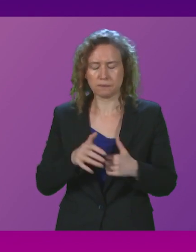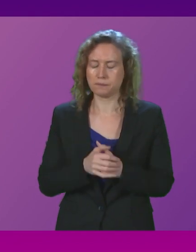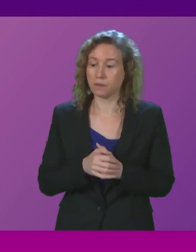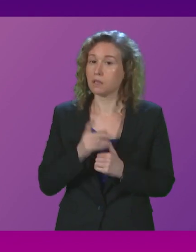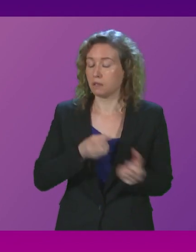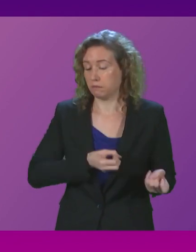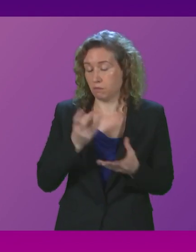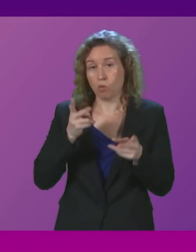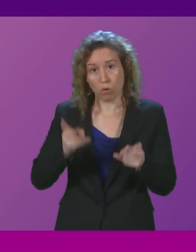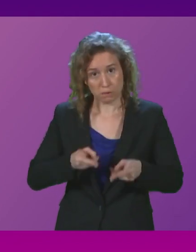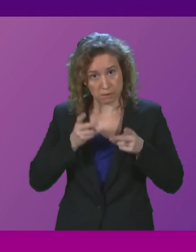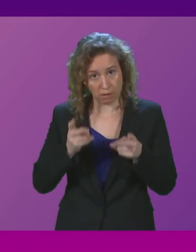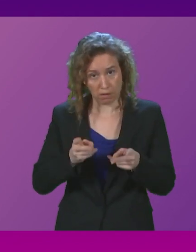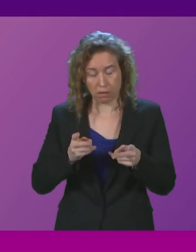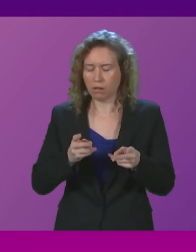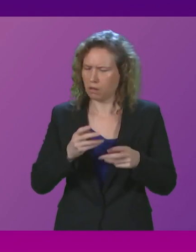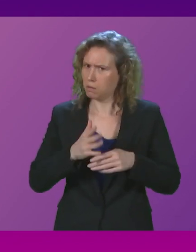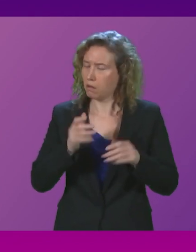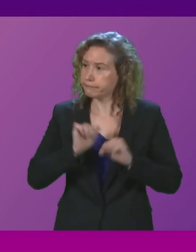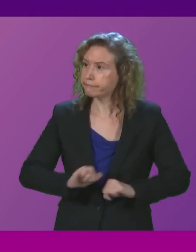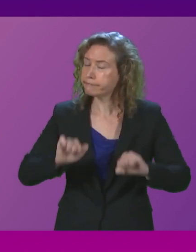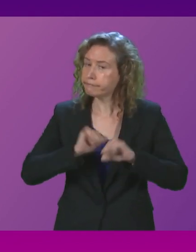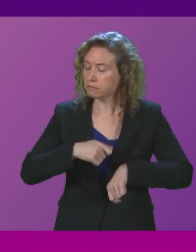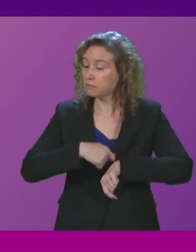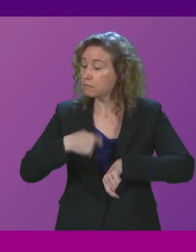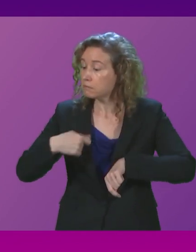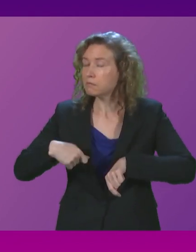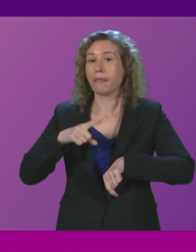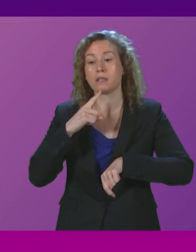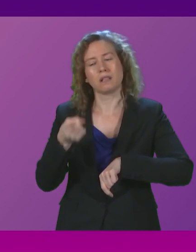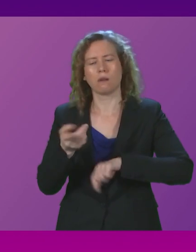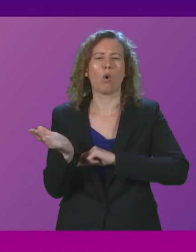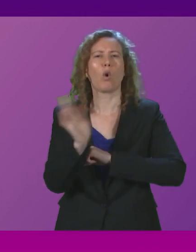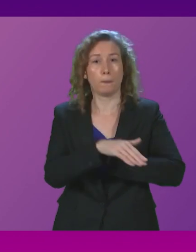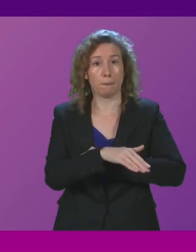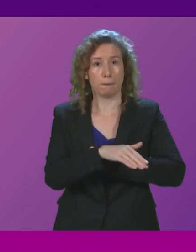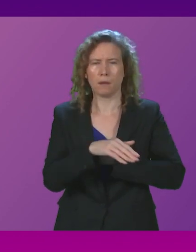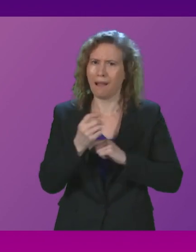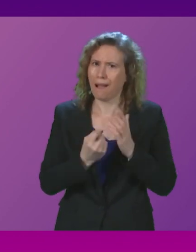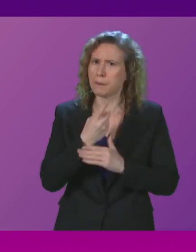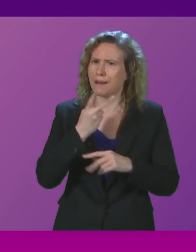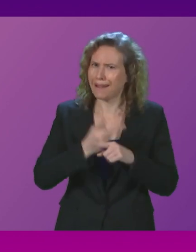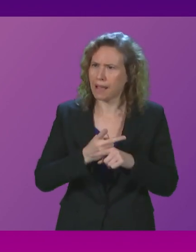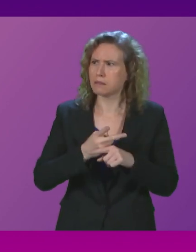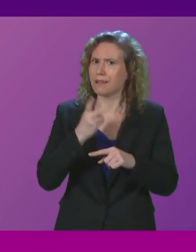She was admitted to hospital after a lengthy wait then sent home. This happened several times over a number of days.”